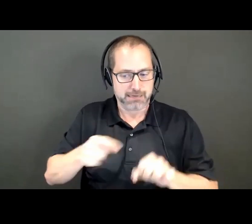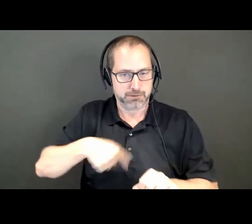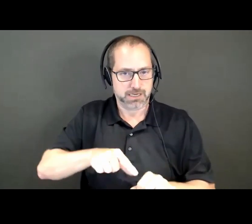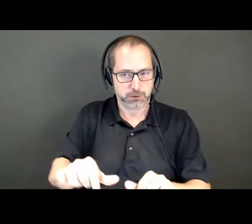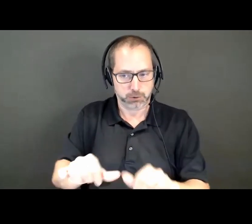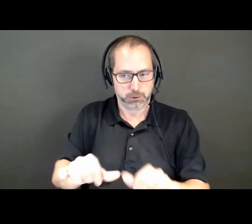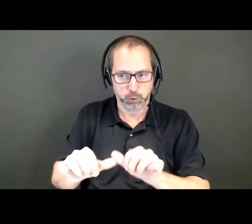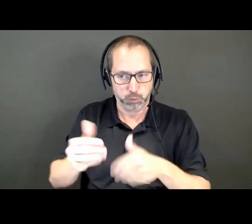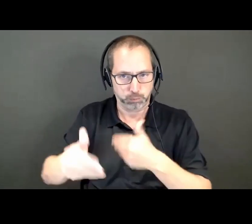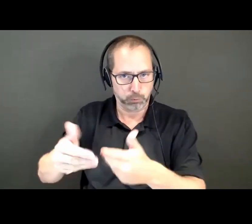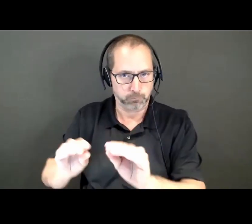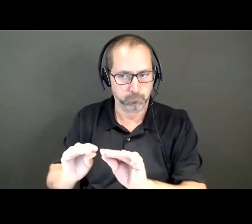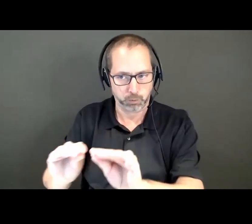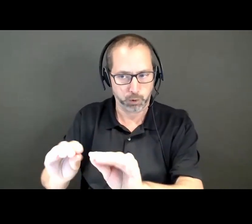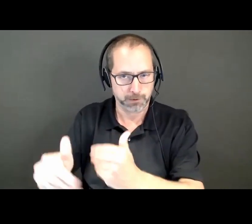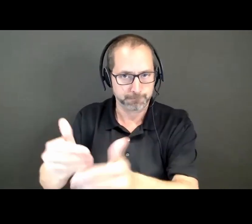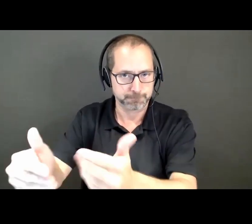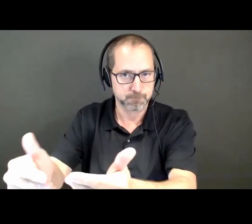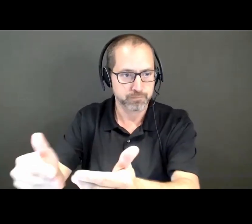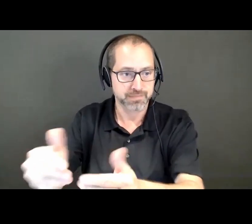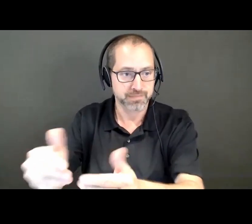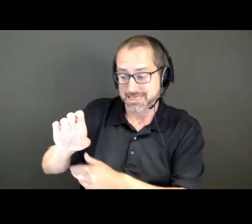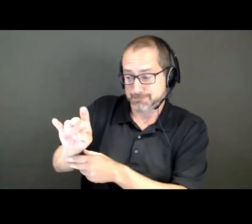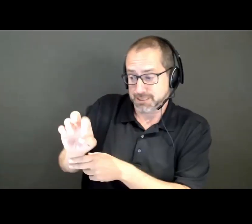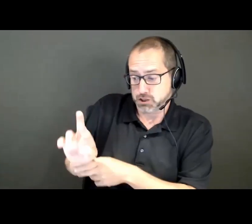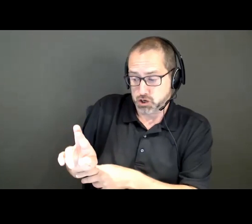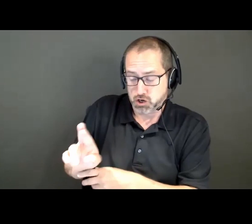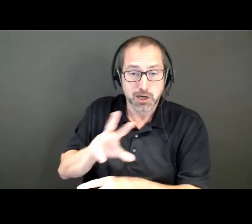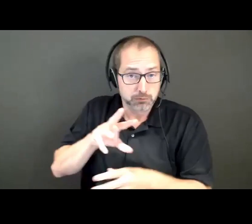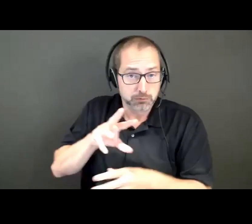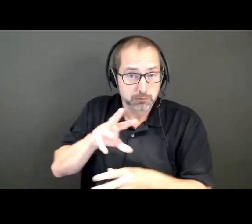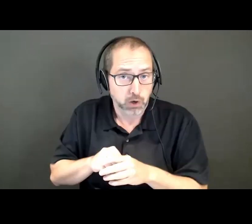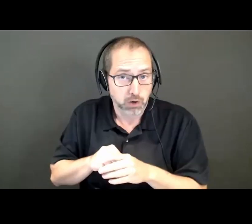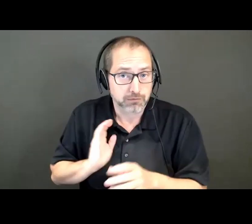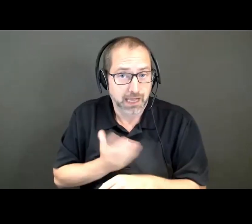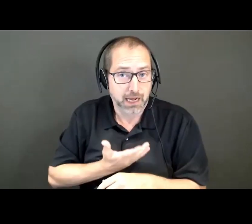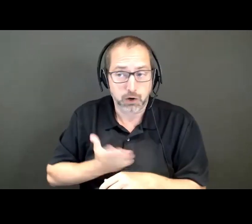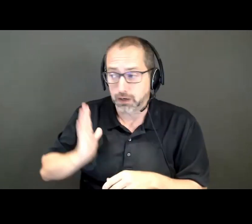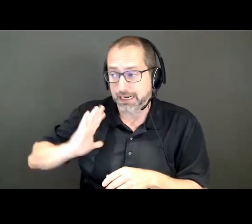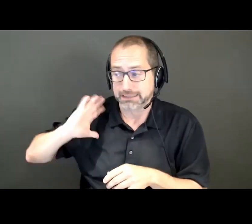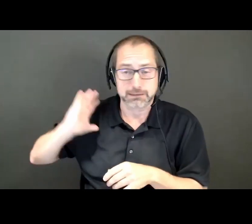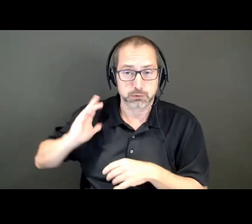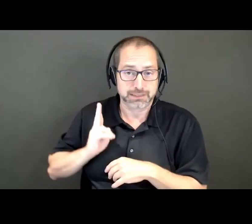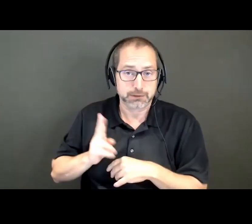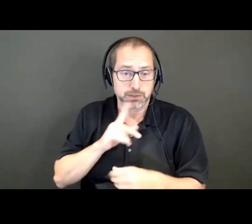CBR was part of our ancestral remedies of supporting their people. During my archival